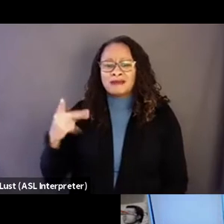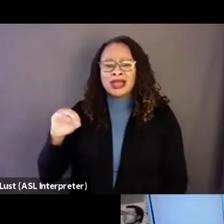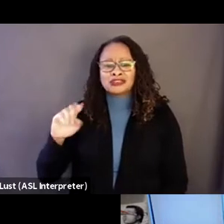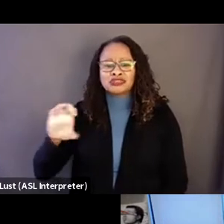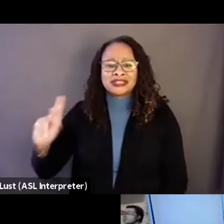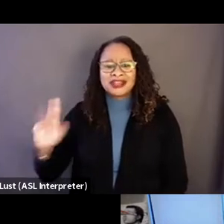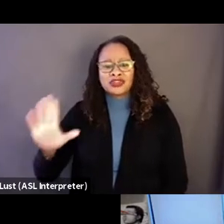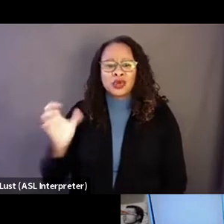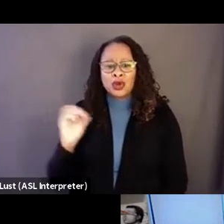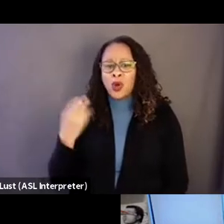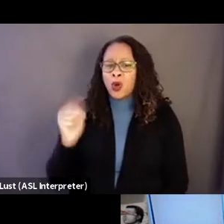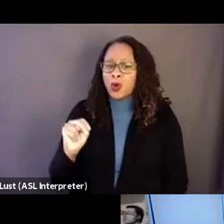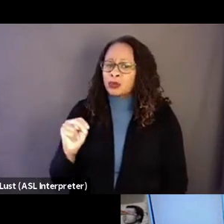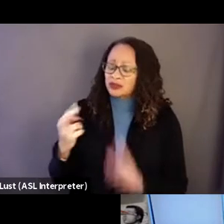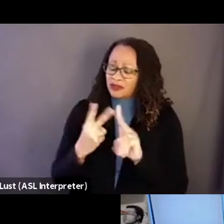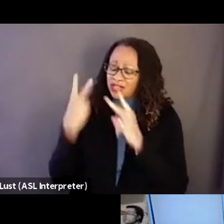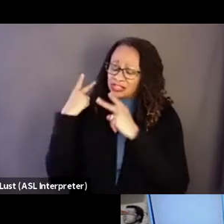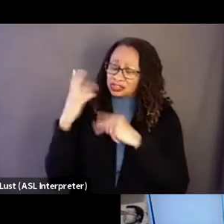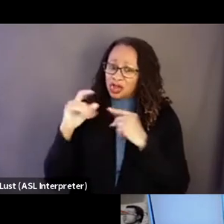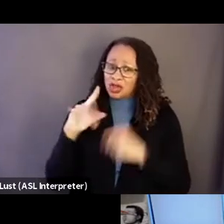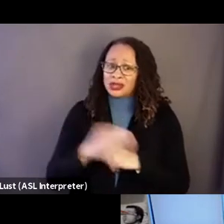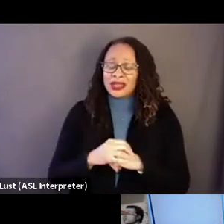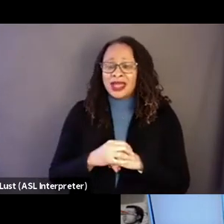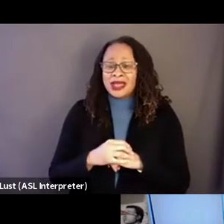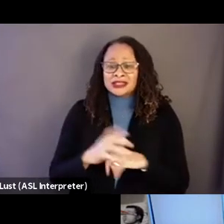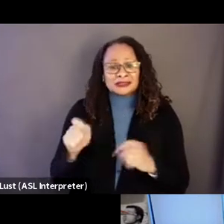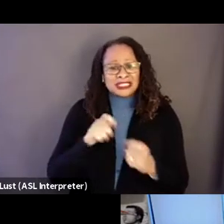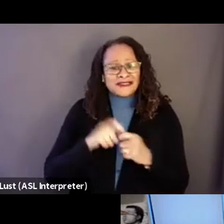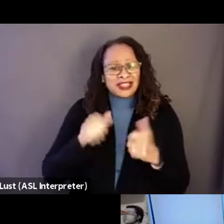because for me I know, particularly in this COVID moment,